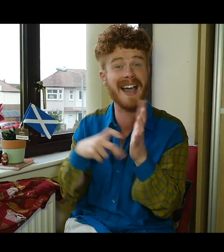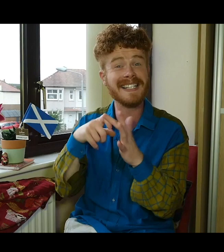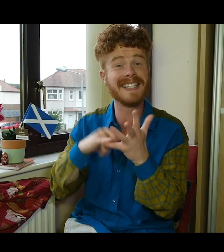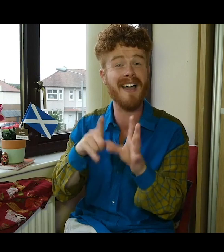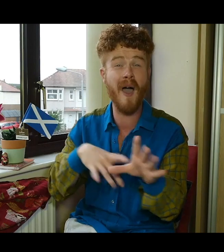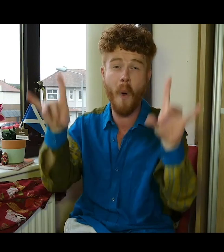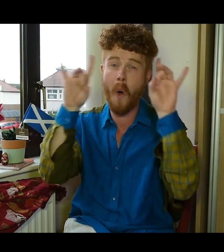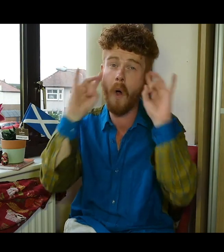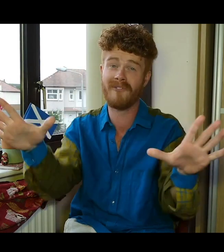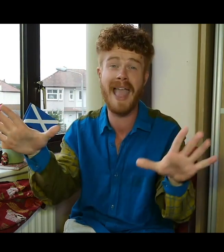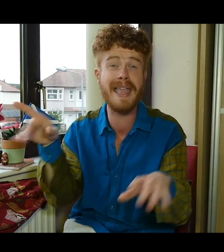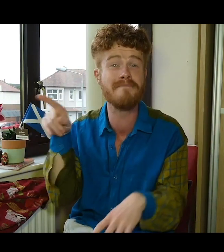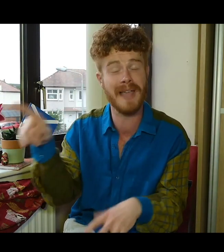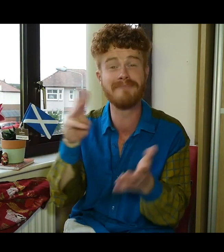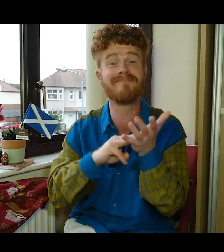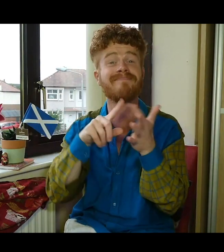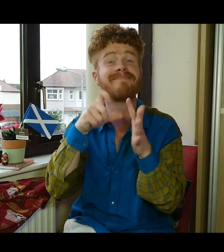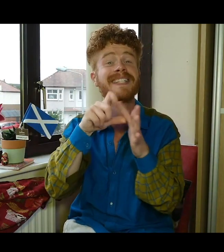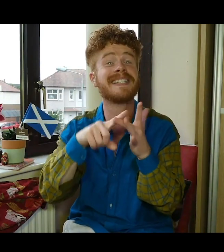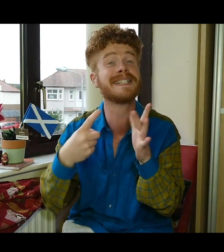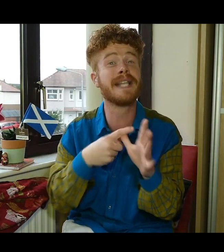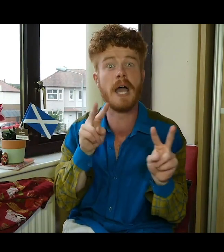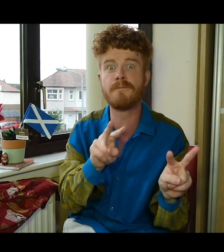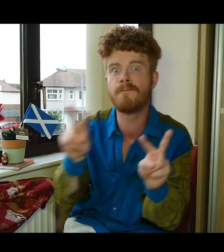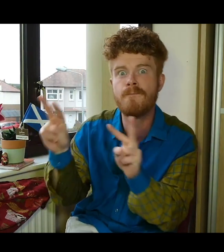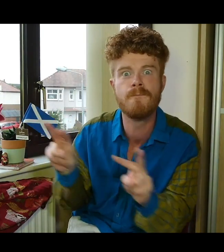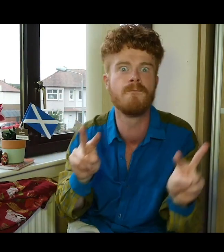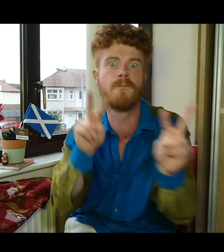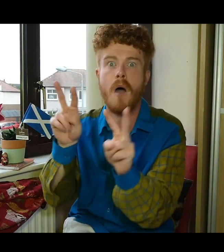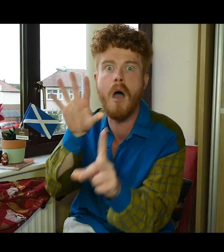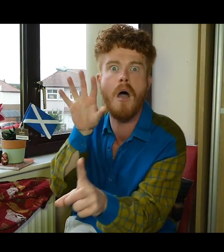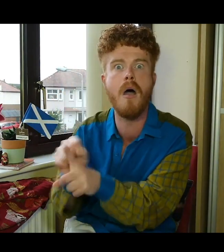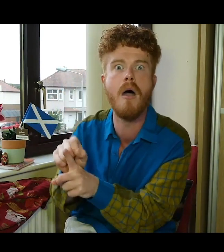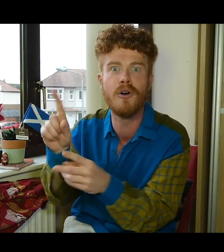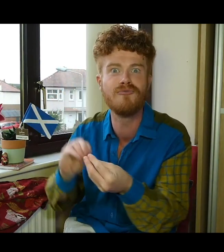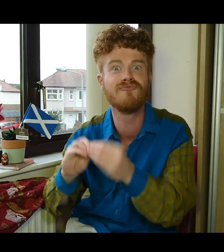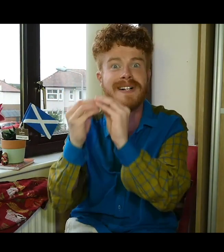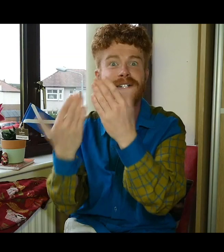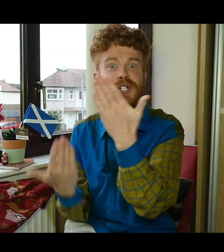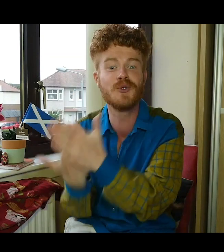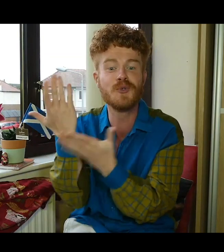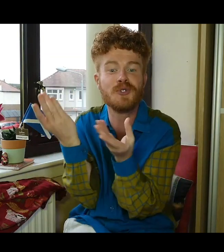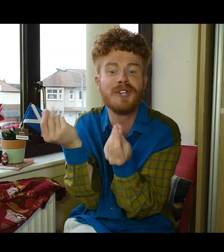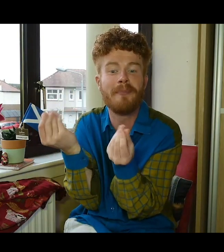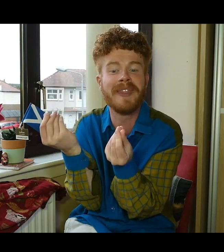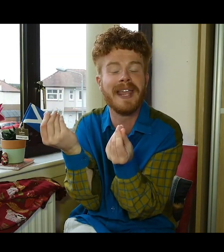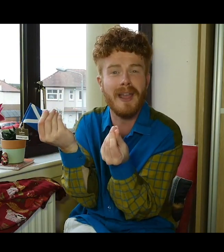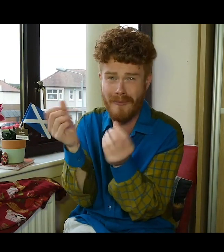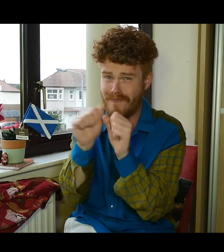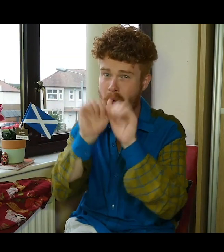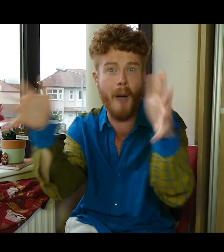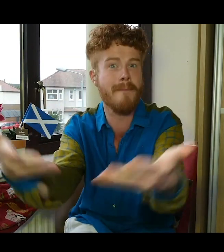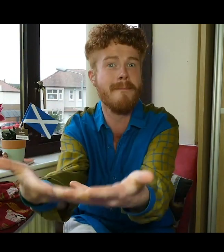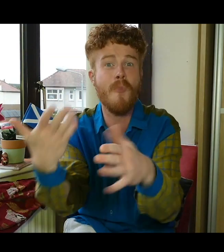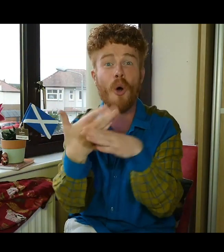the media gets really excited when he creates something new. So it's all over the internet, and the news and all over the paper.